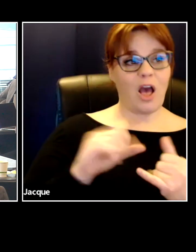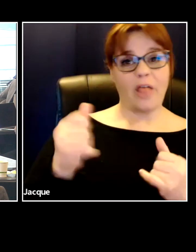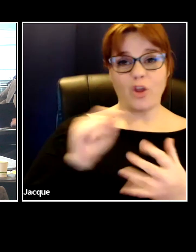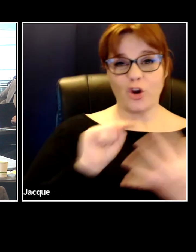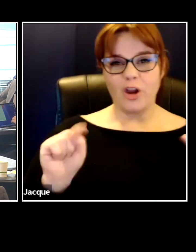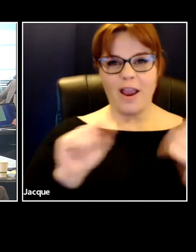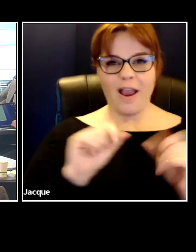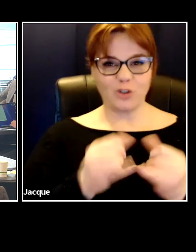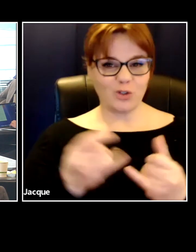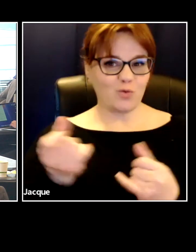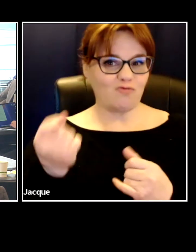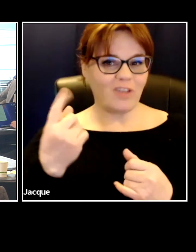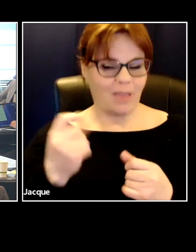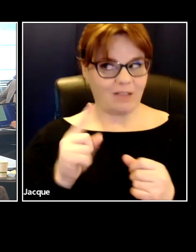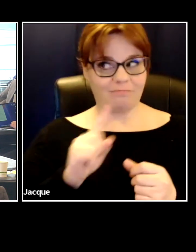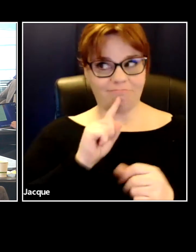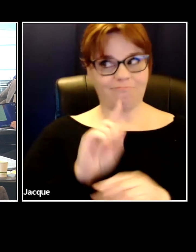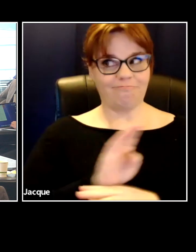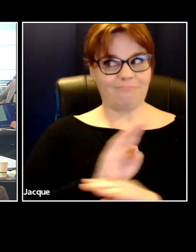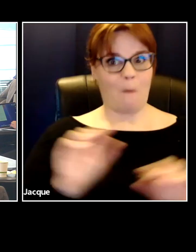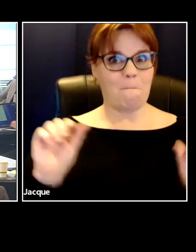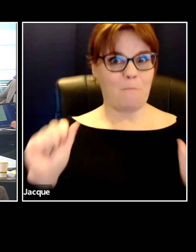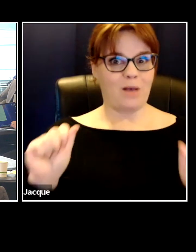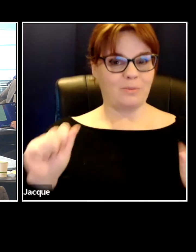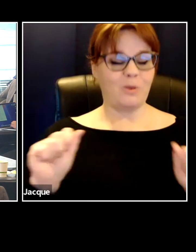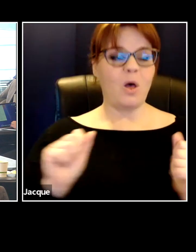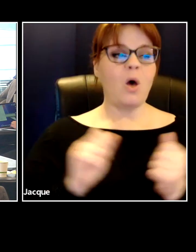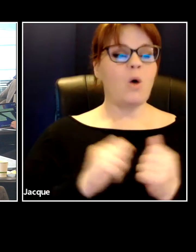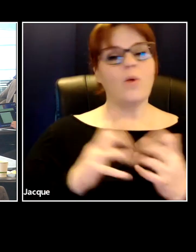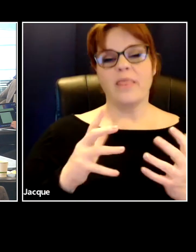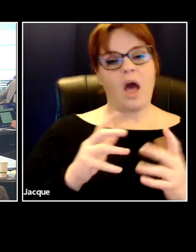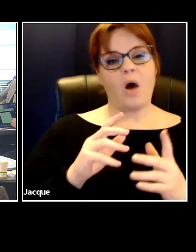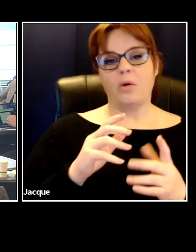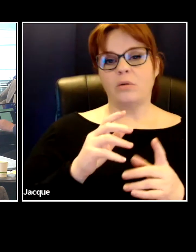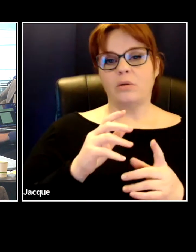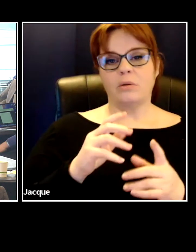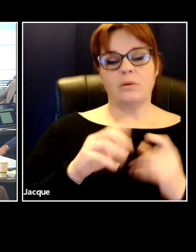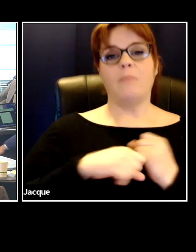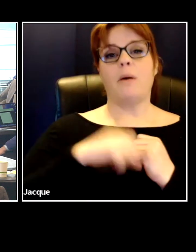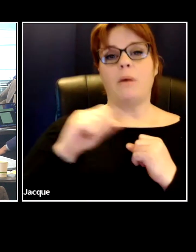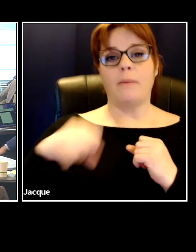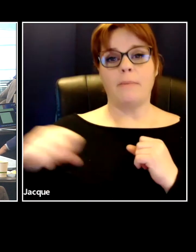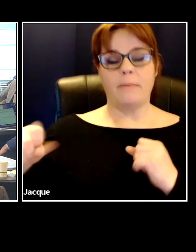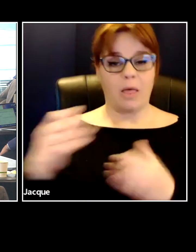very possible. And without going into too many particulars, there are some transit agencies not